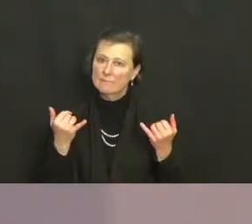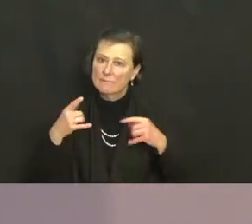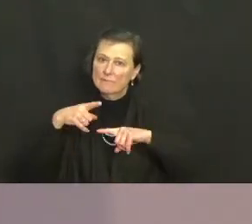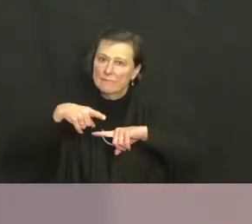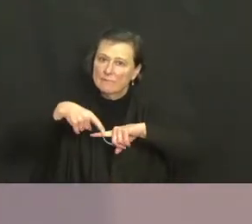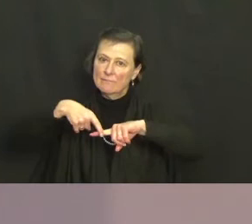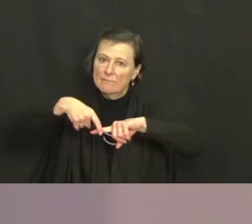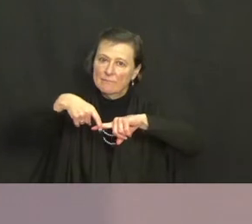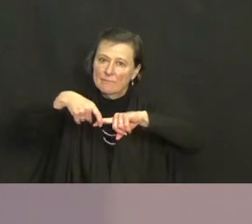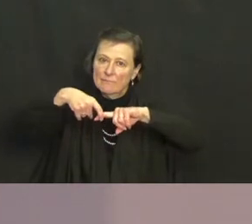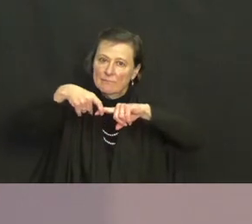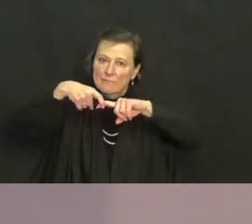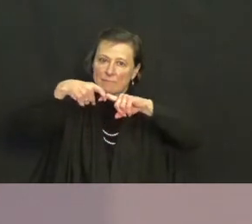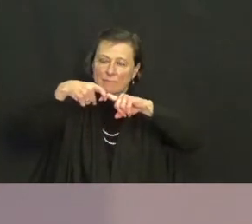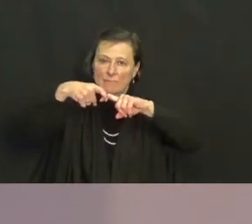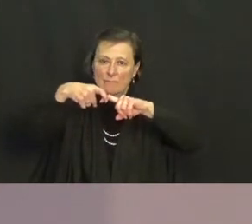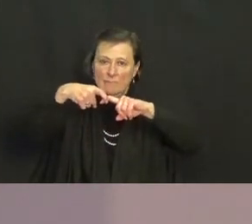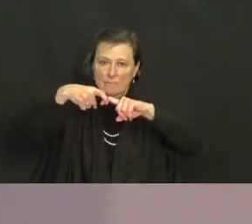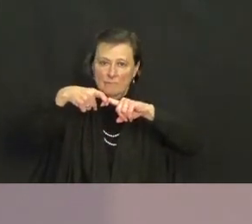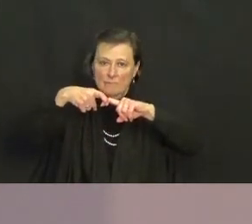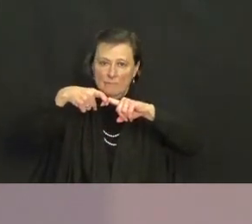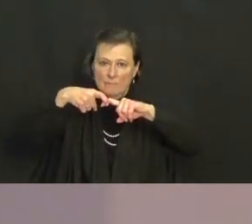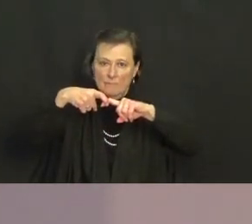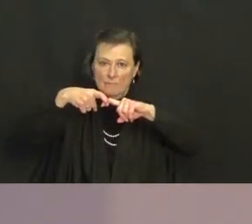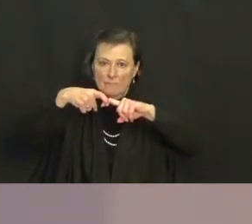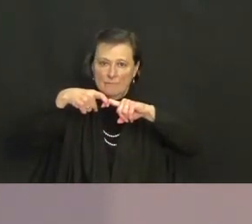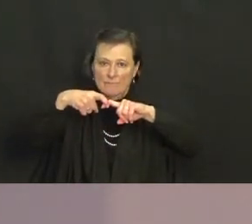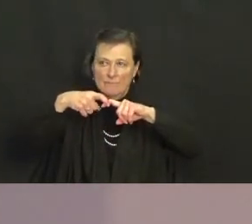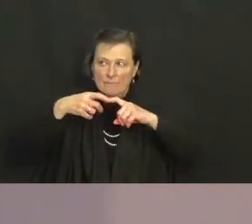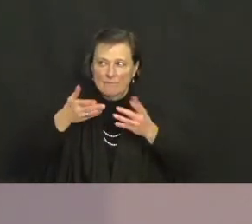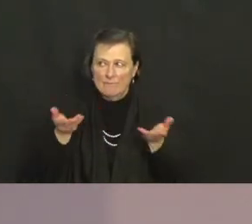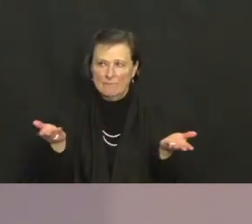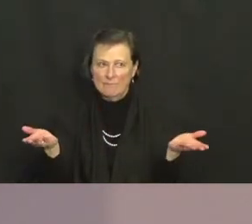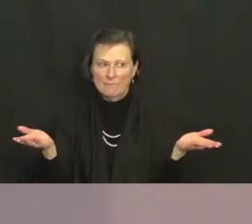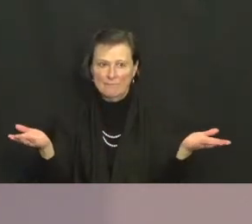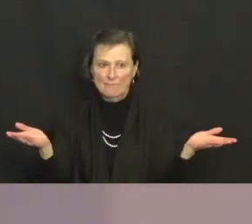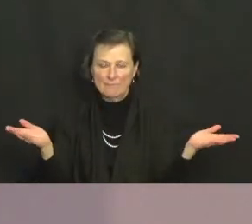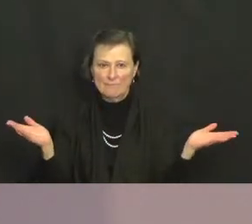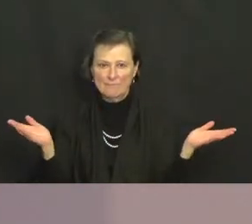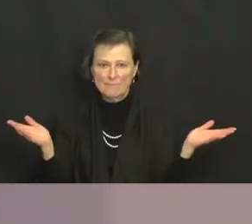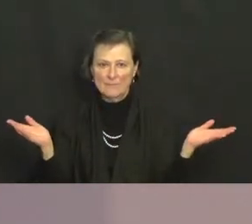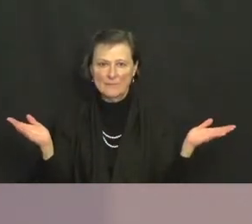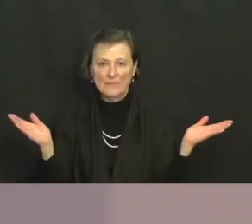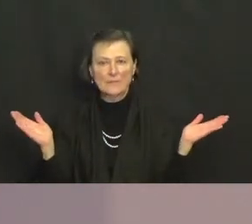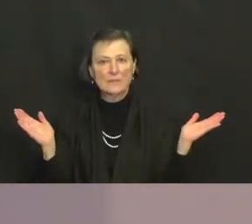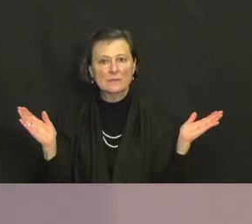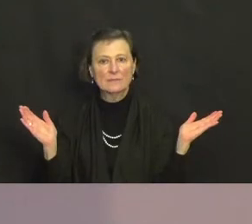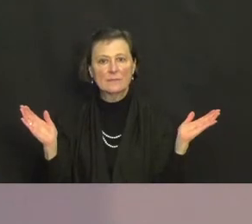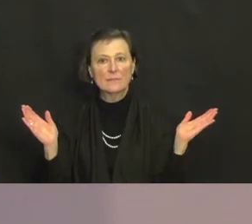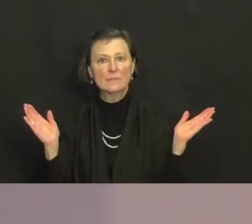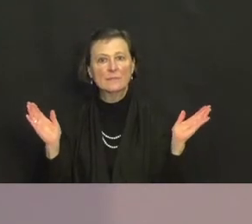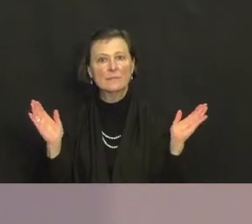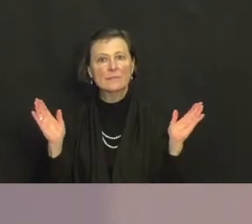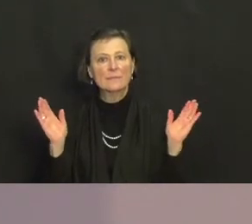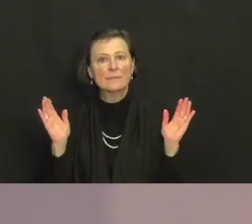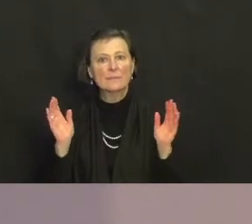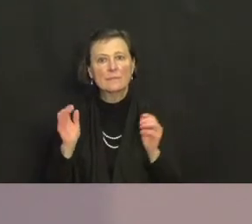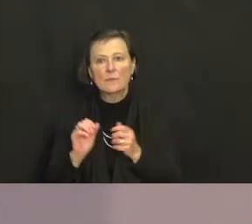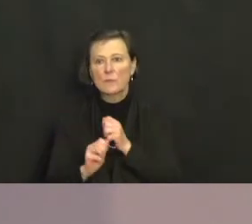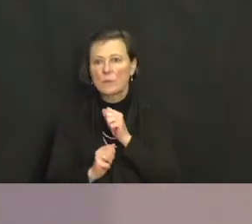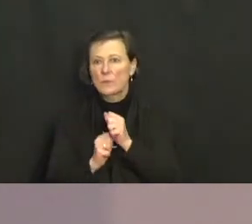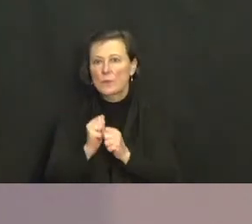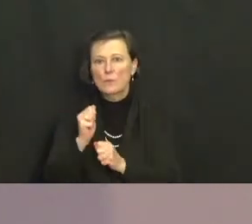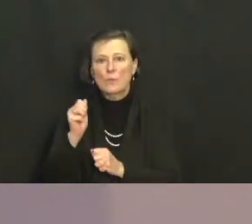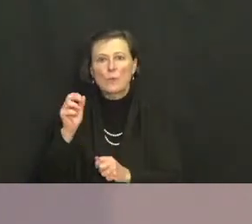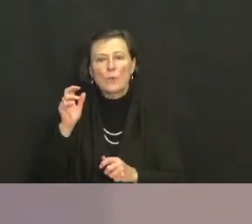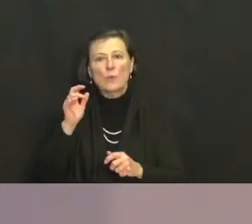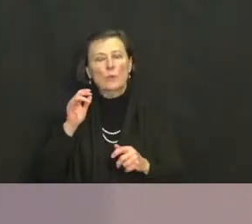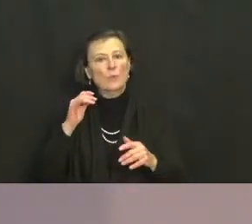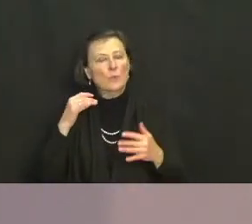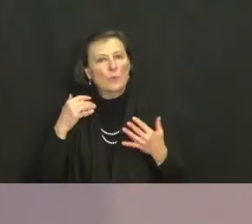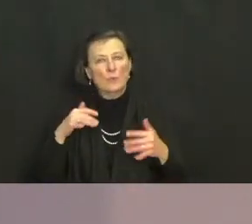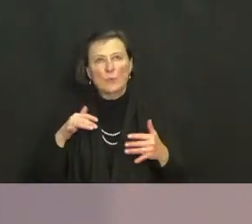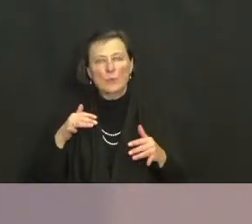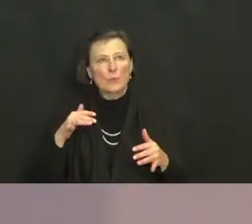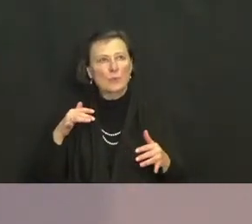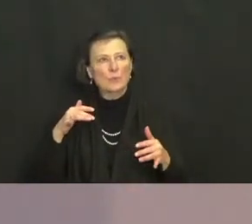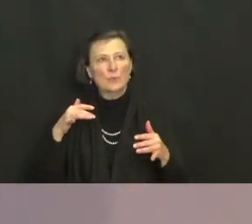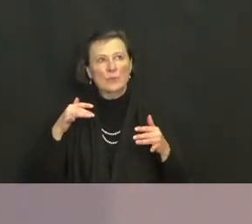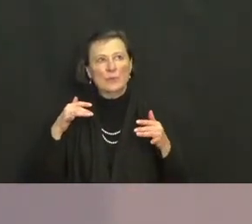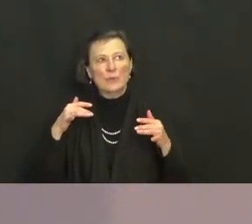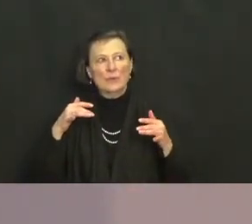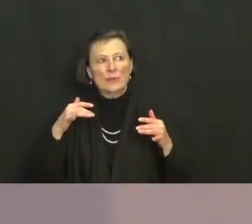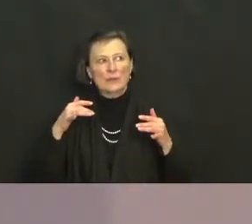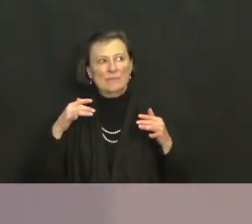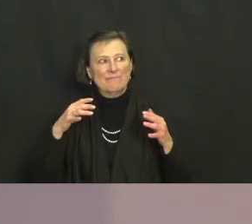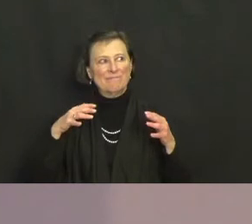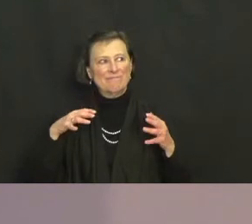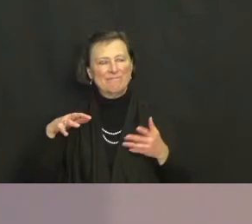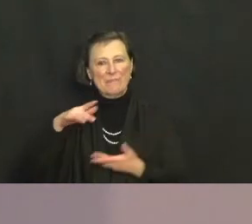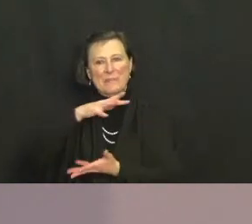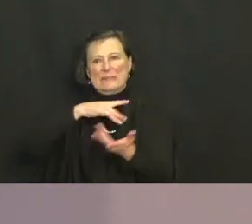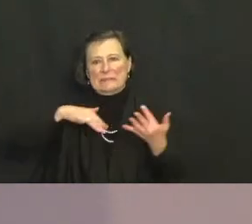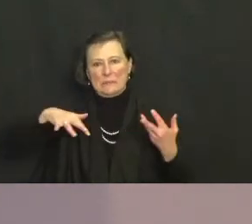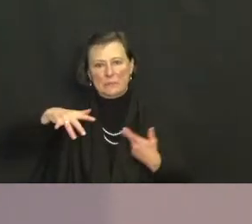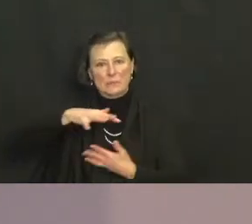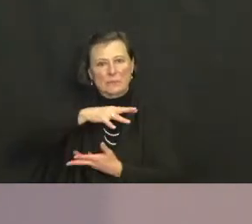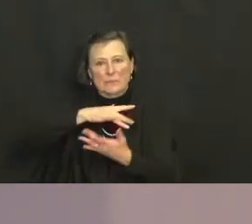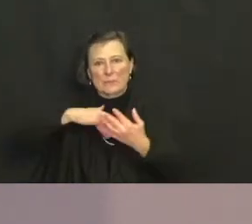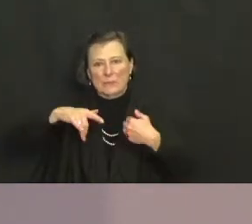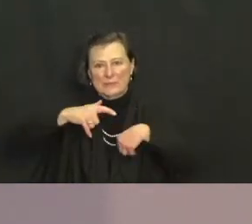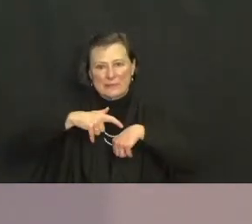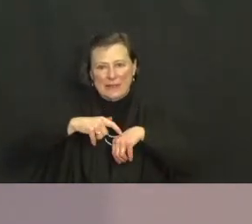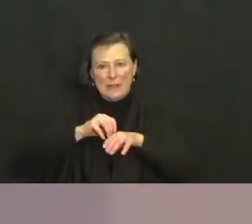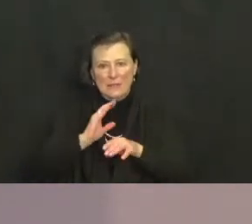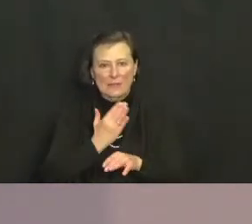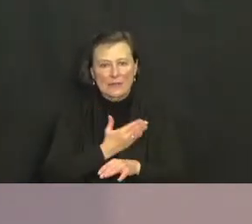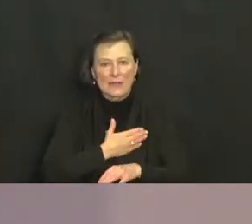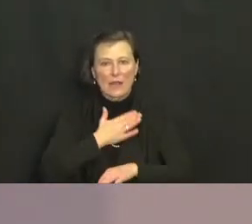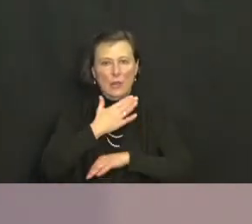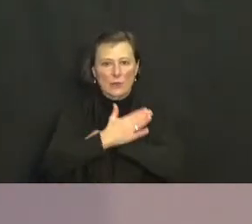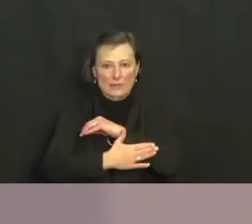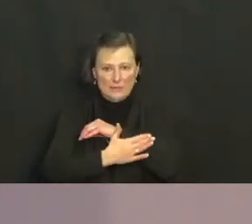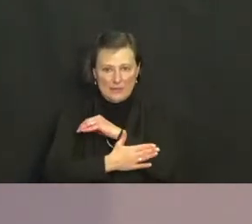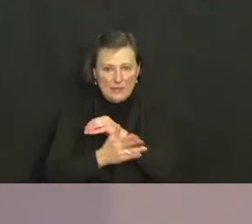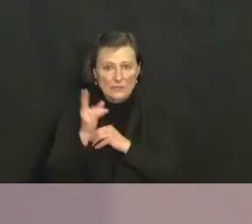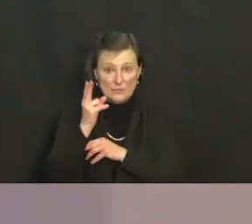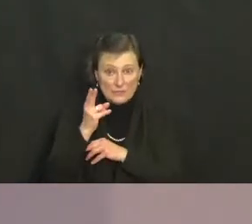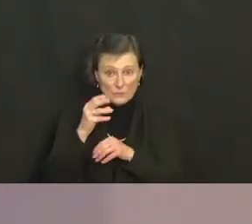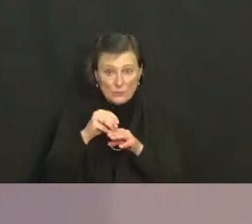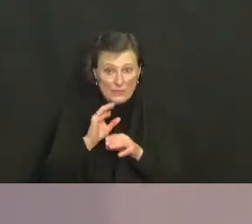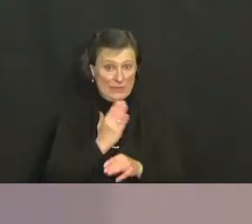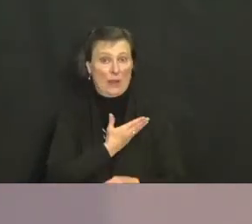Here we are, in the most tumultuous time in our nation's history and our lives.